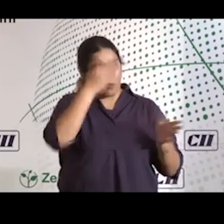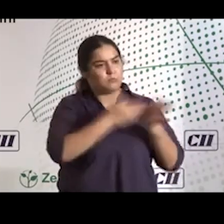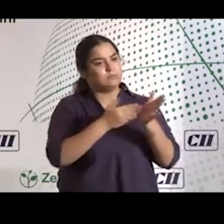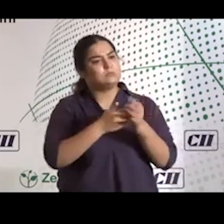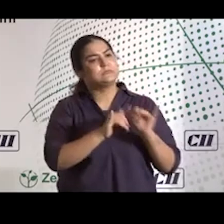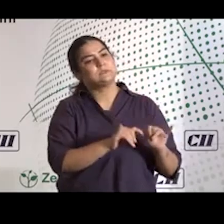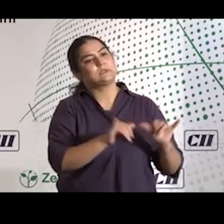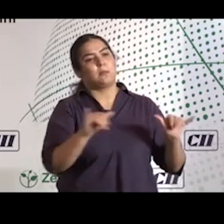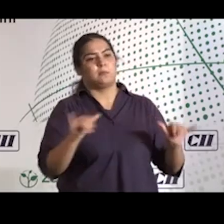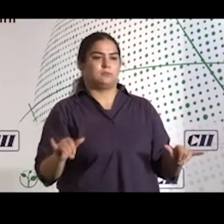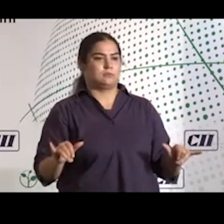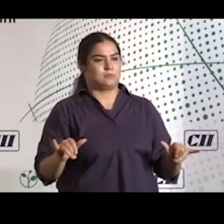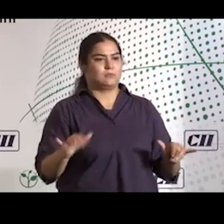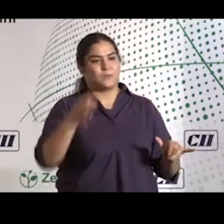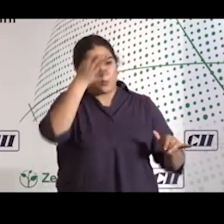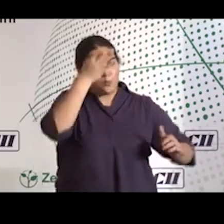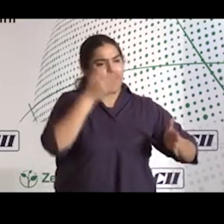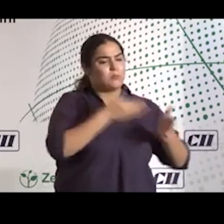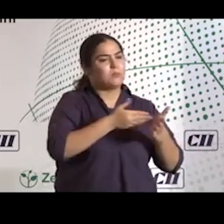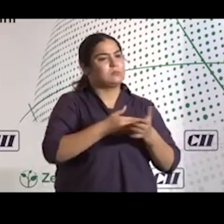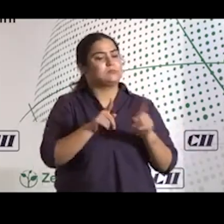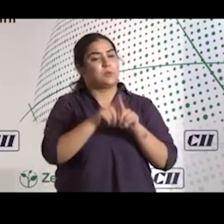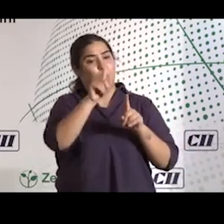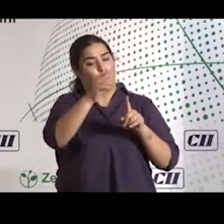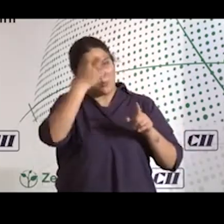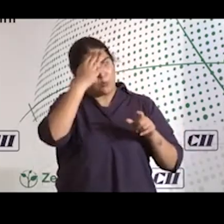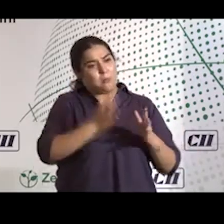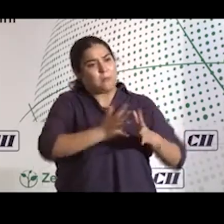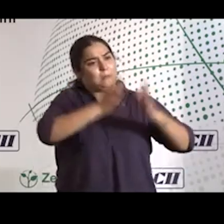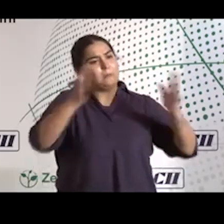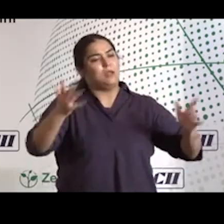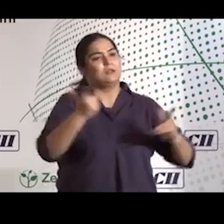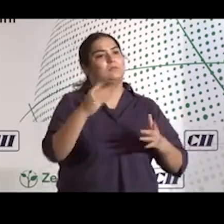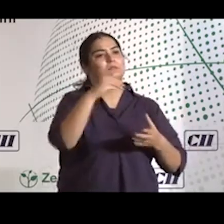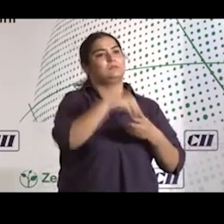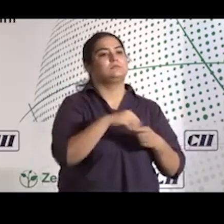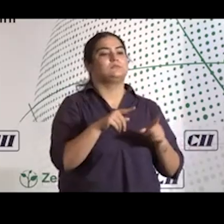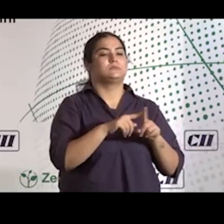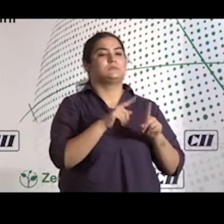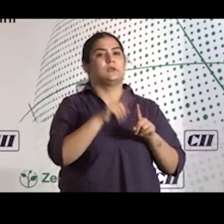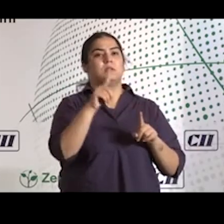And one of the biggest issues is that they get very little feedback